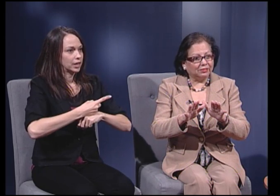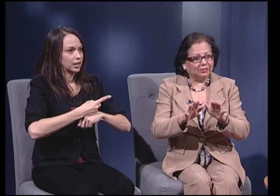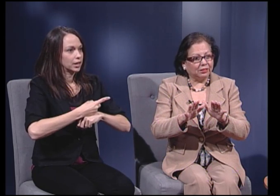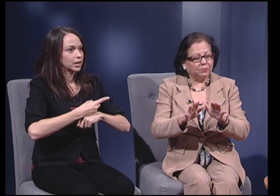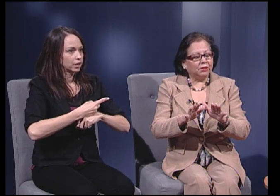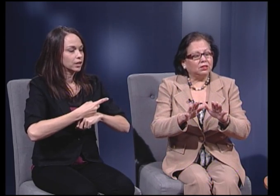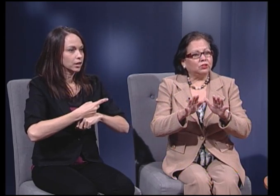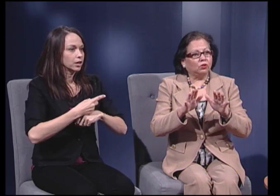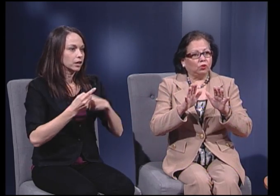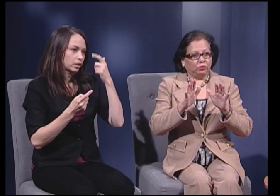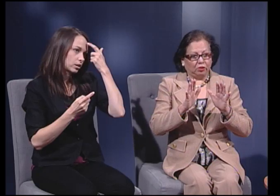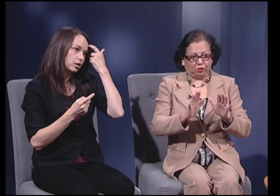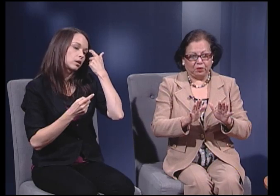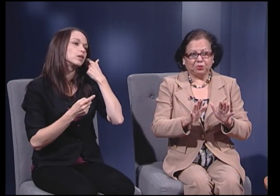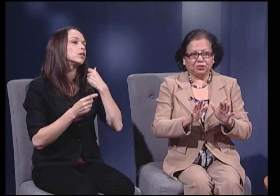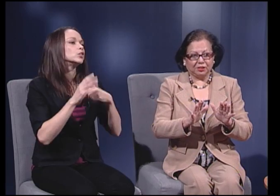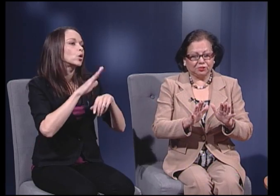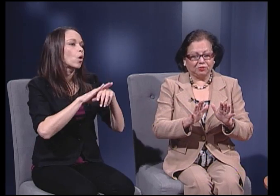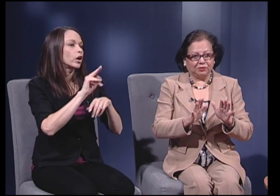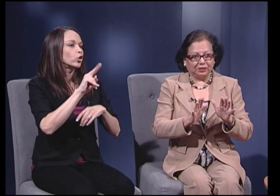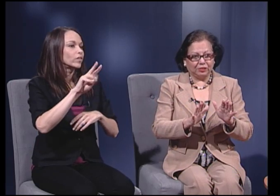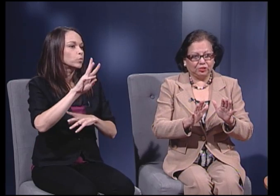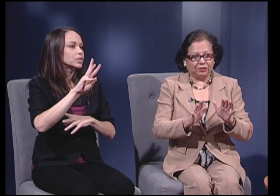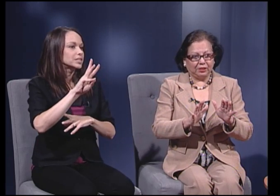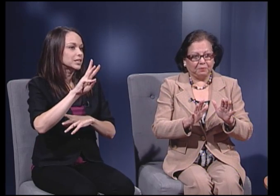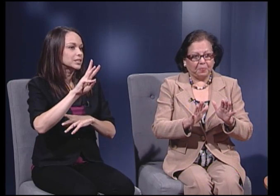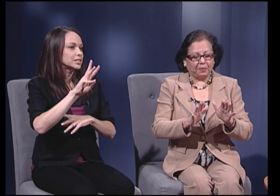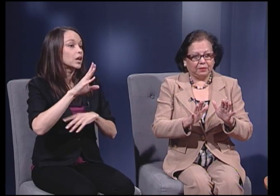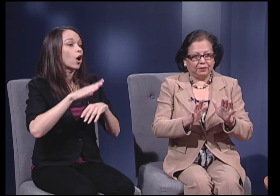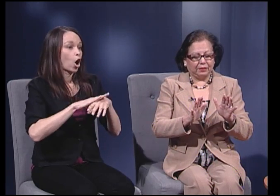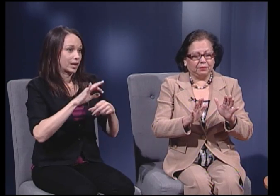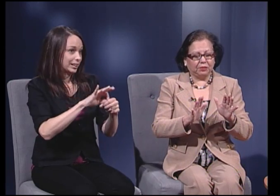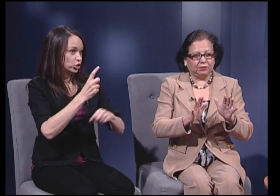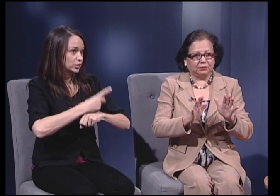So on November 6th, on Election Day, think about this,